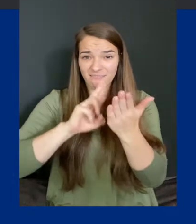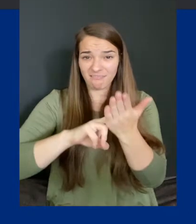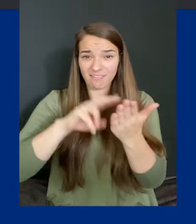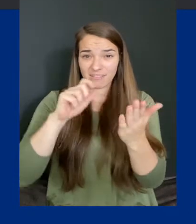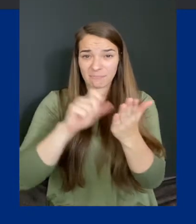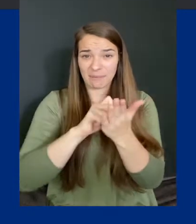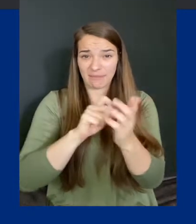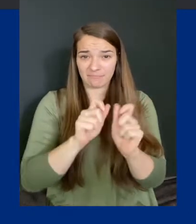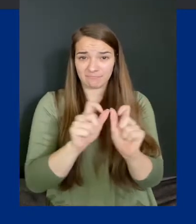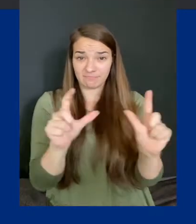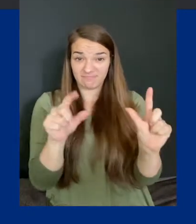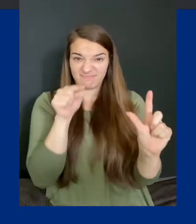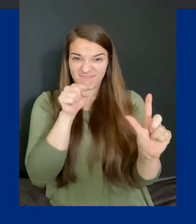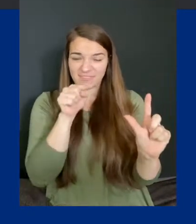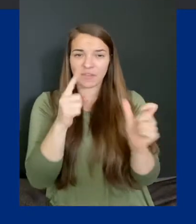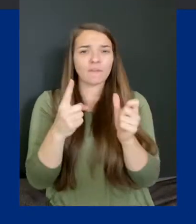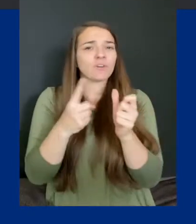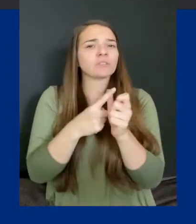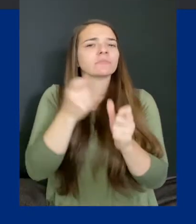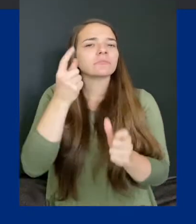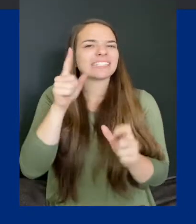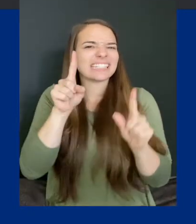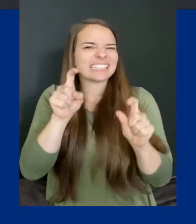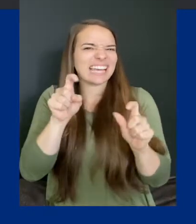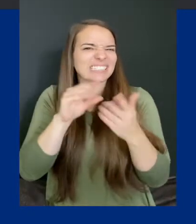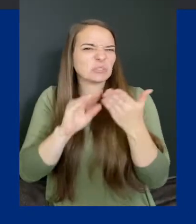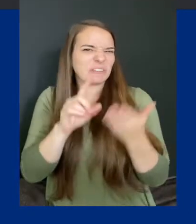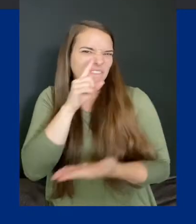Now, this first one is a test student email that we create is I'm going to take you through